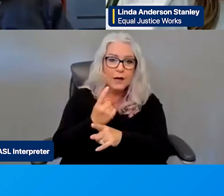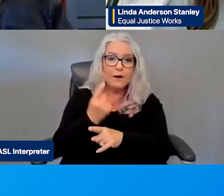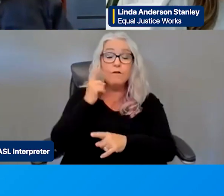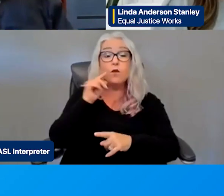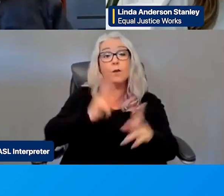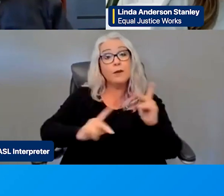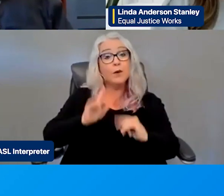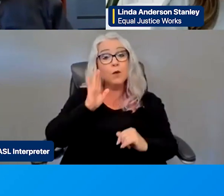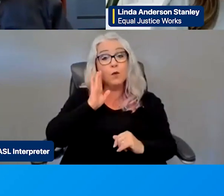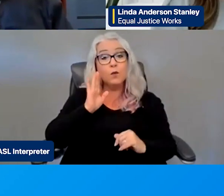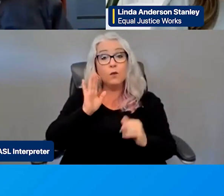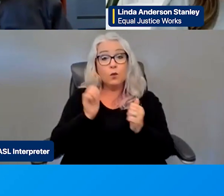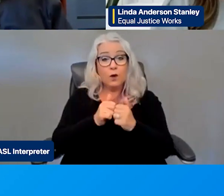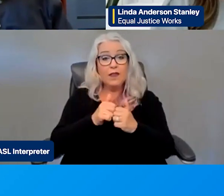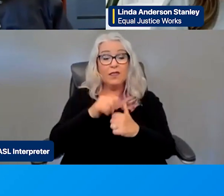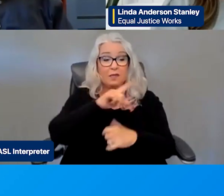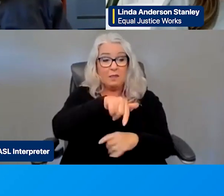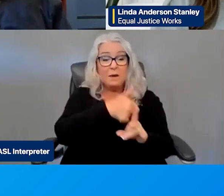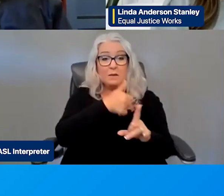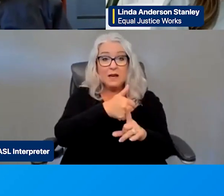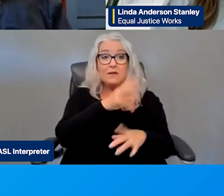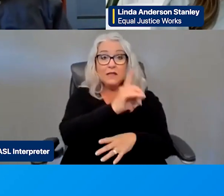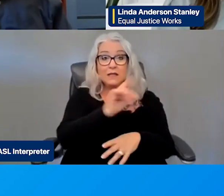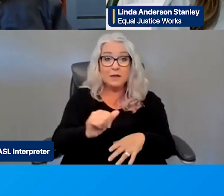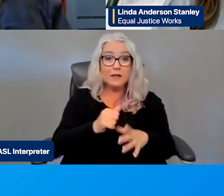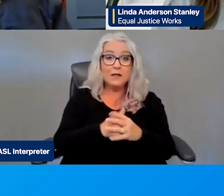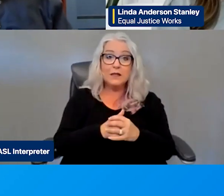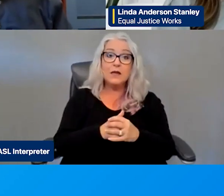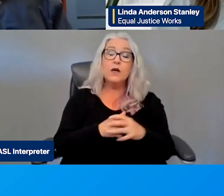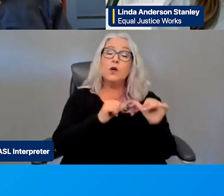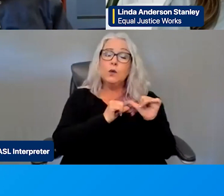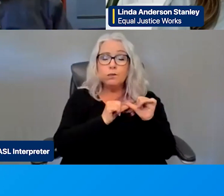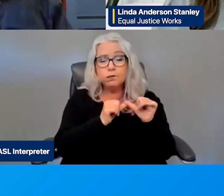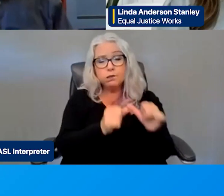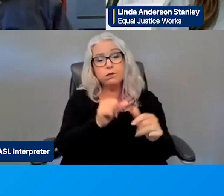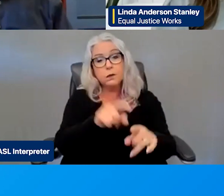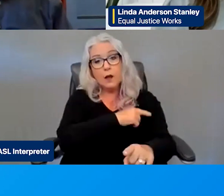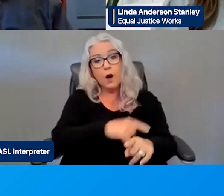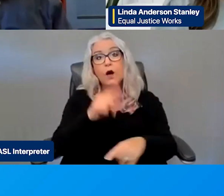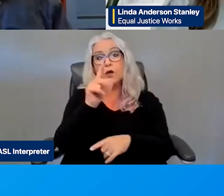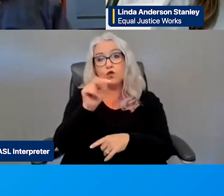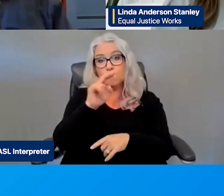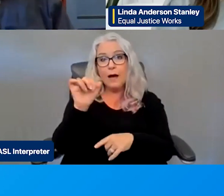And after a lengthy trial, again, in and around March of 2013, the Judge put out a